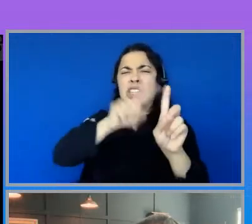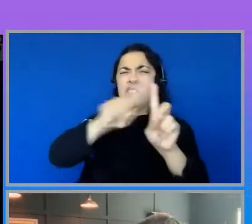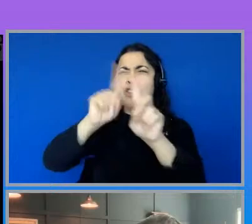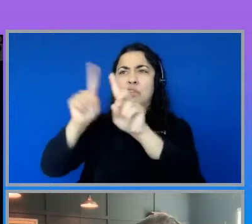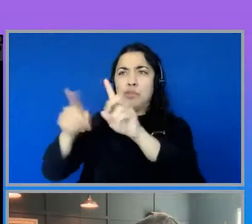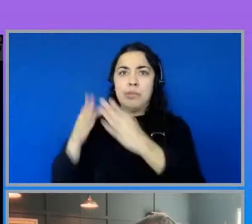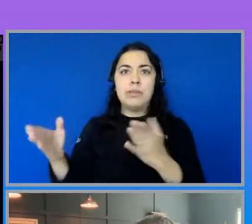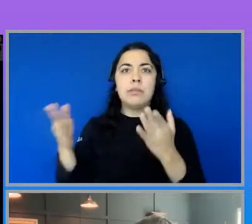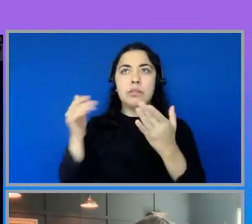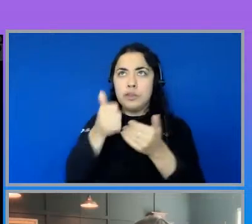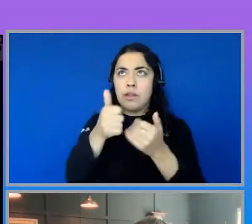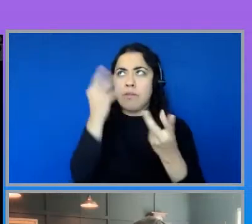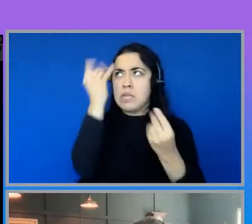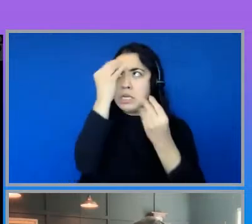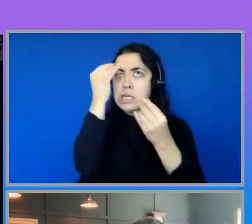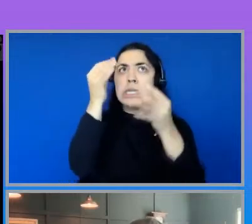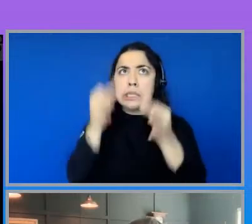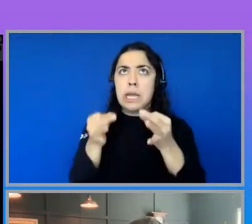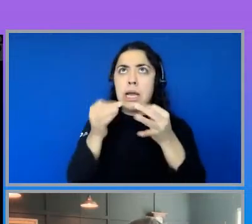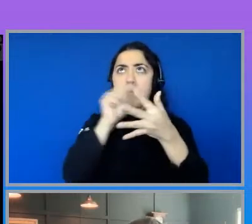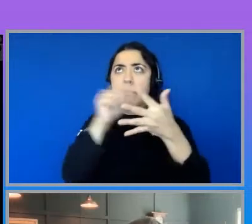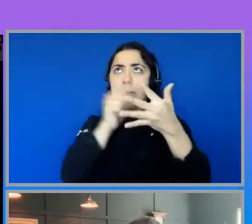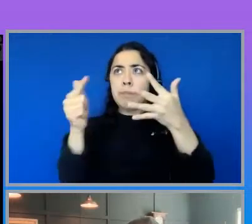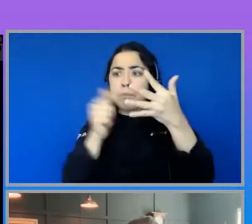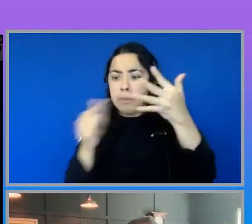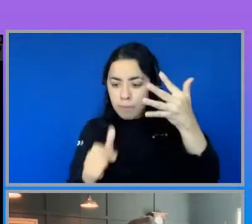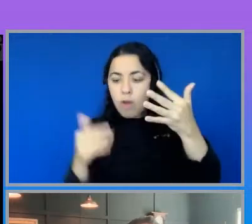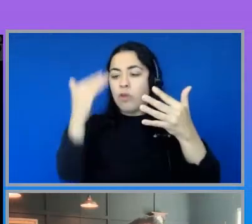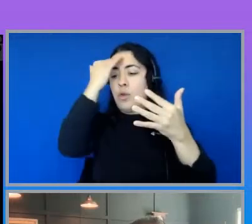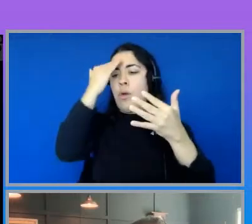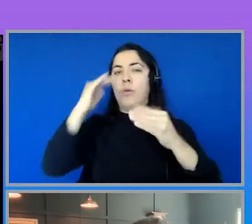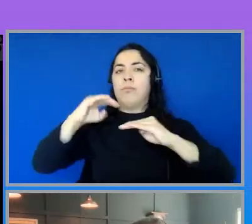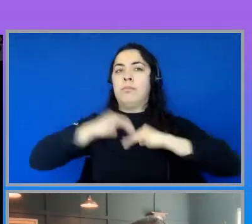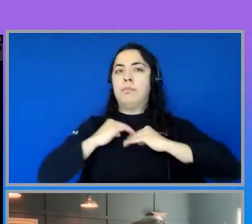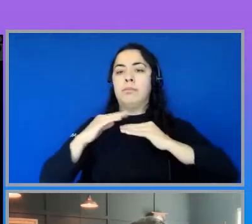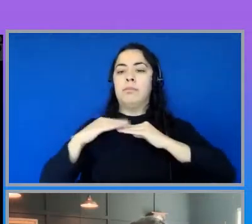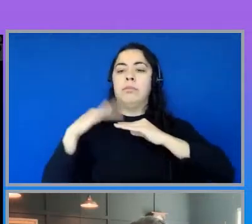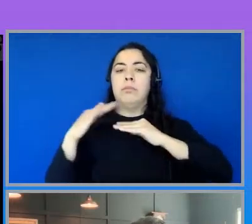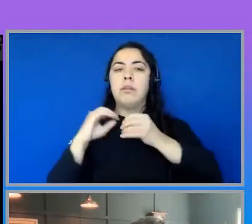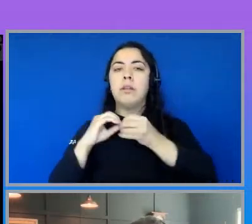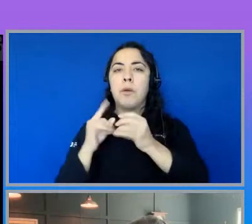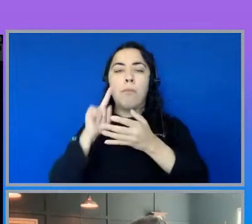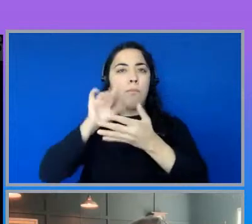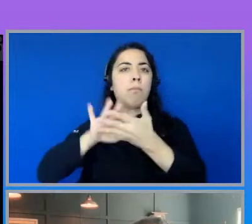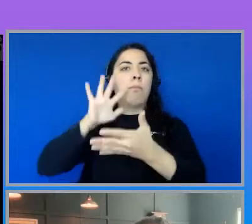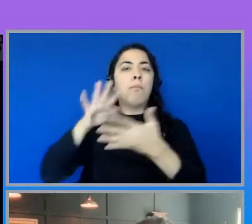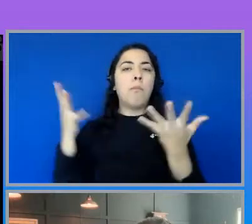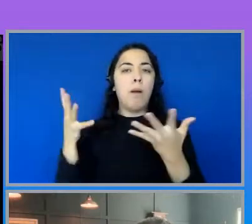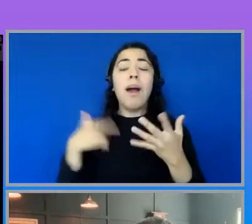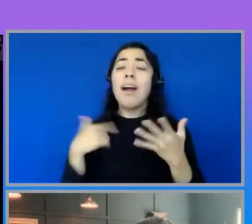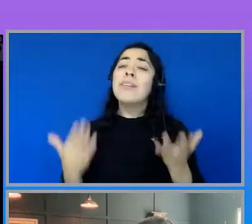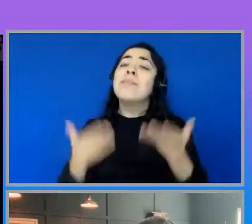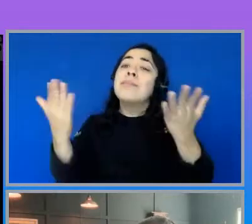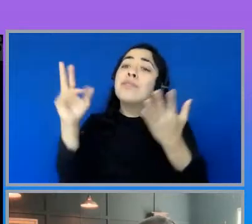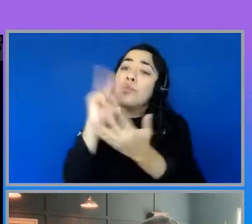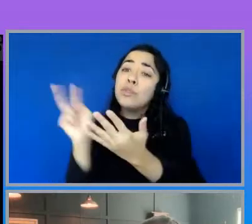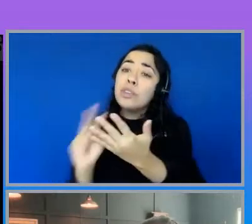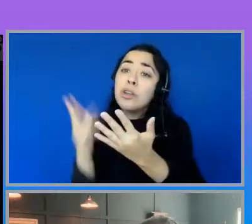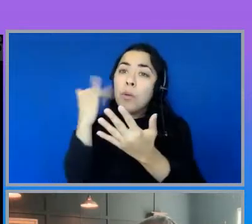consider before we know what the color contrast requirement is. I do recommend reading them again because of the wealth of